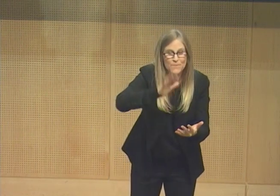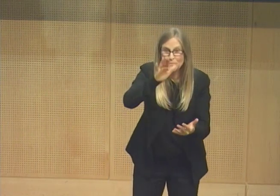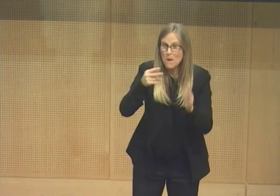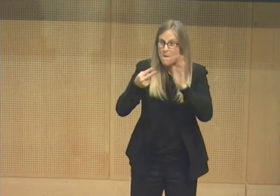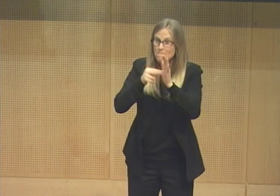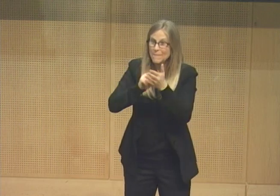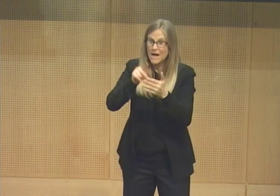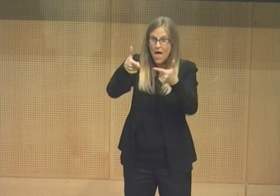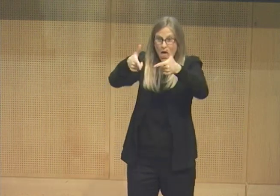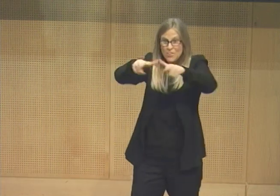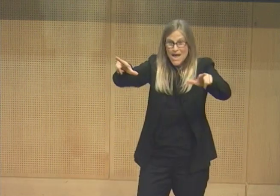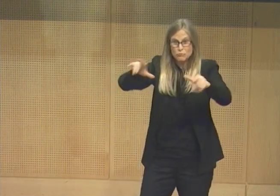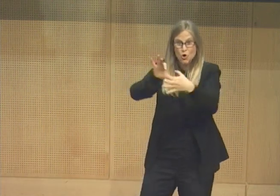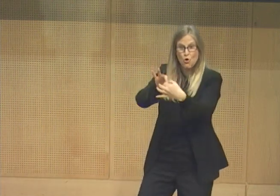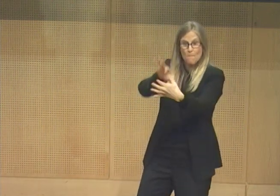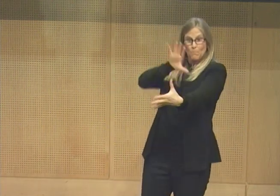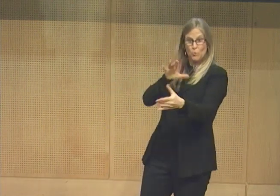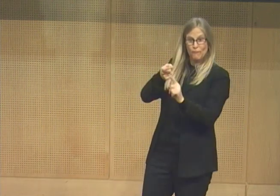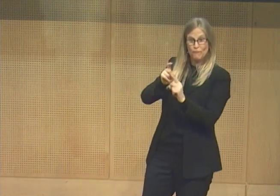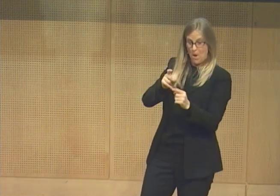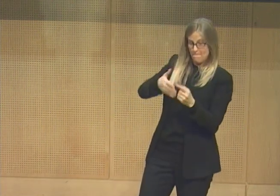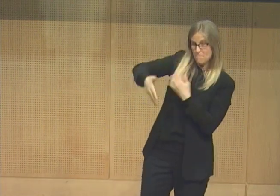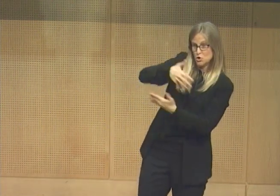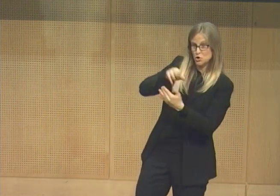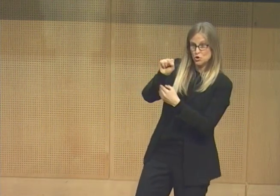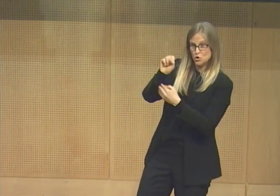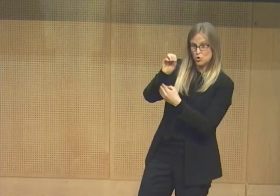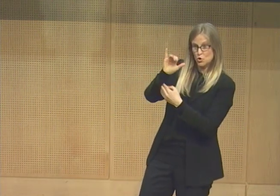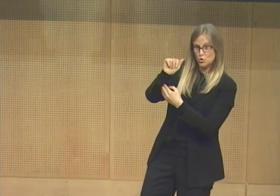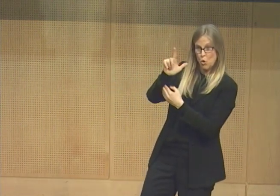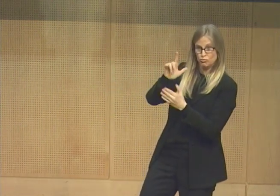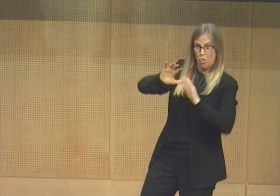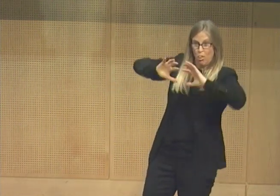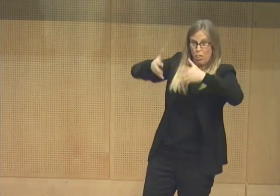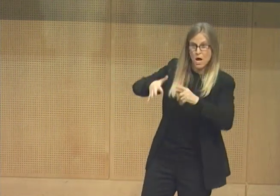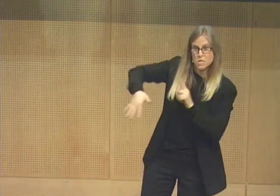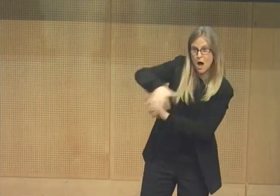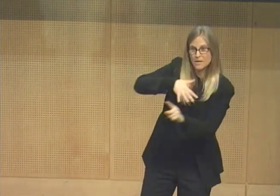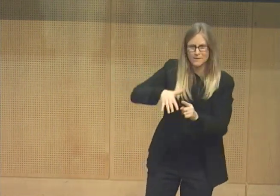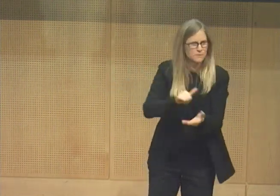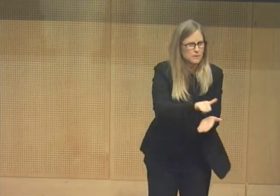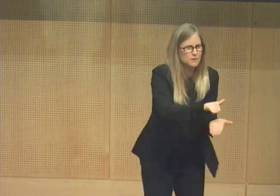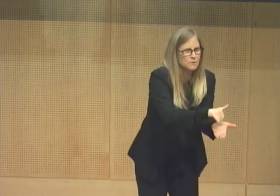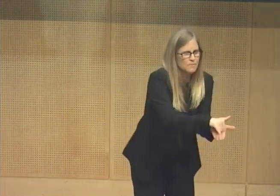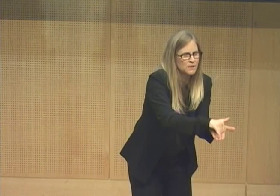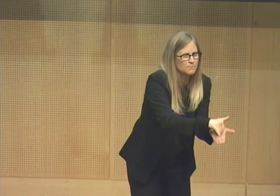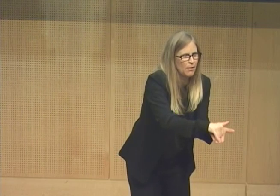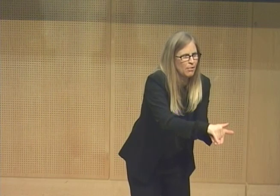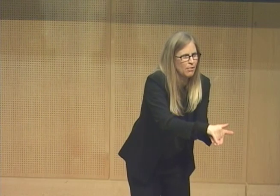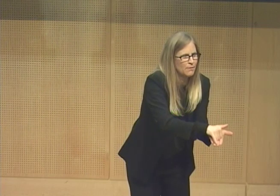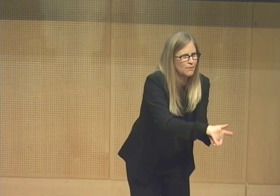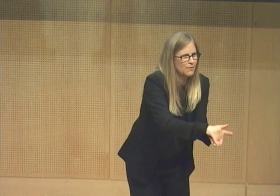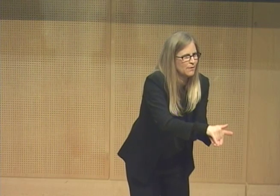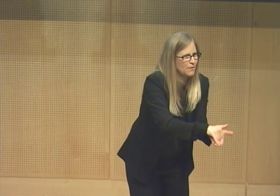You cannot remove language from the societal context. It's impossible.